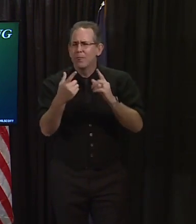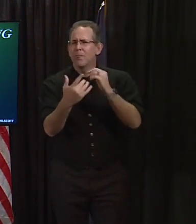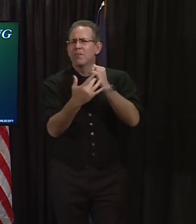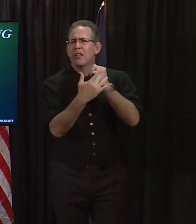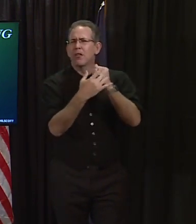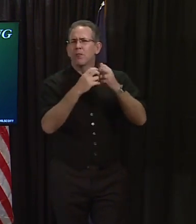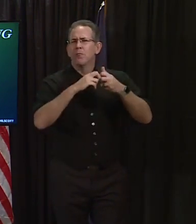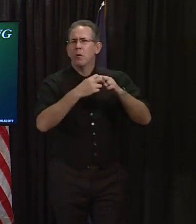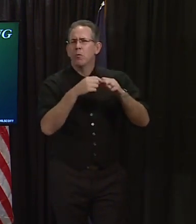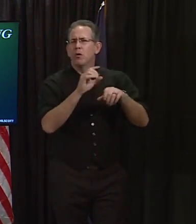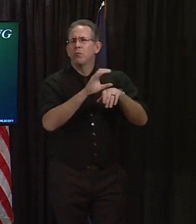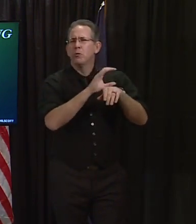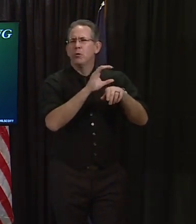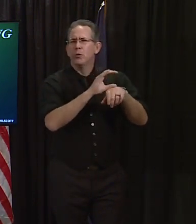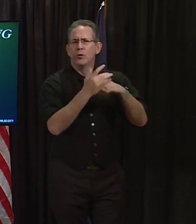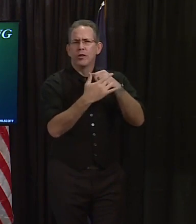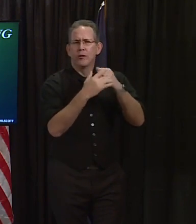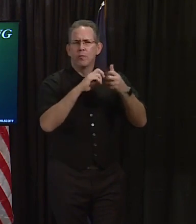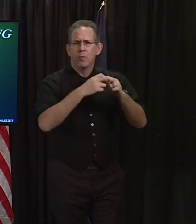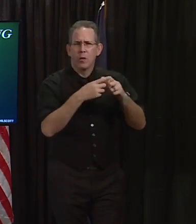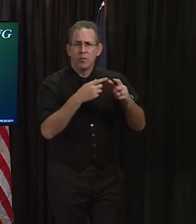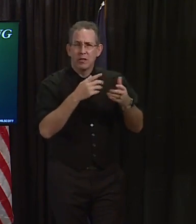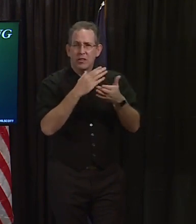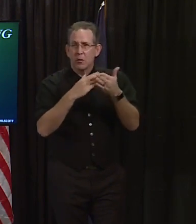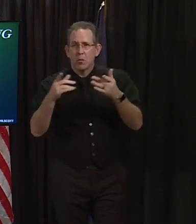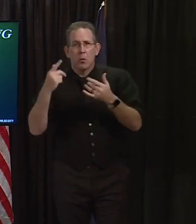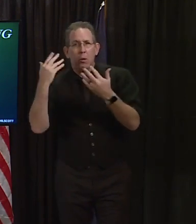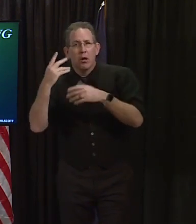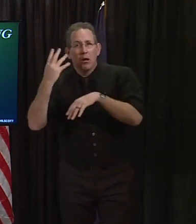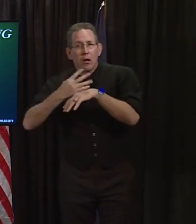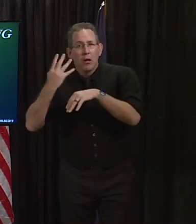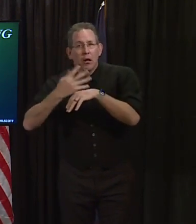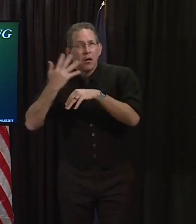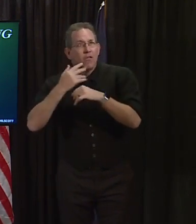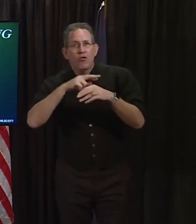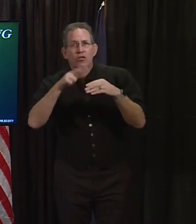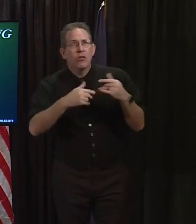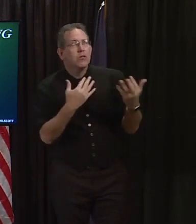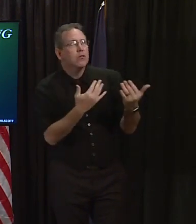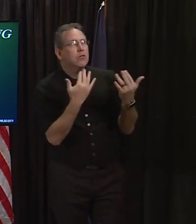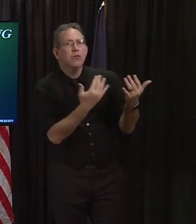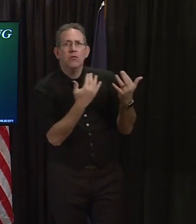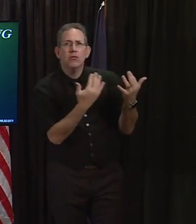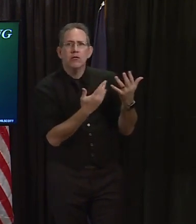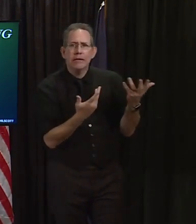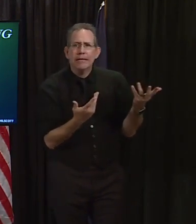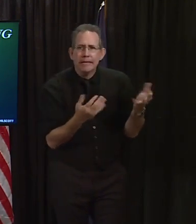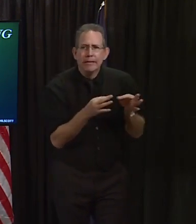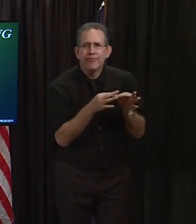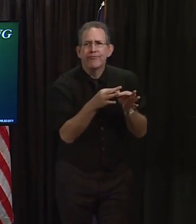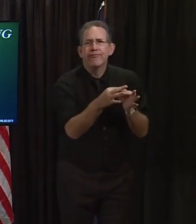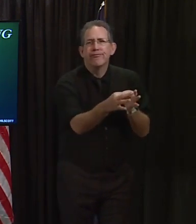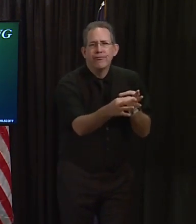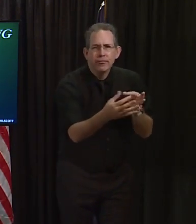in up to a four or five day delay in reporting for roughly 8200 test results